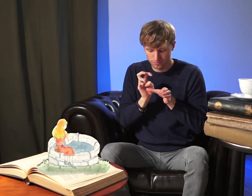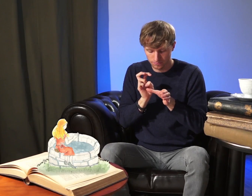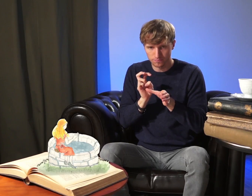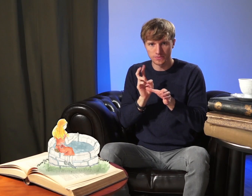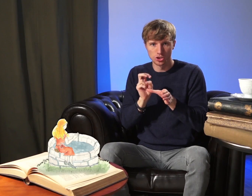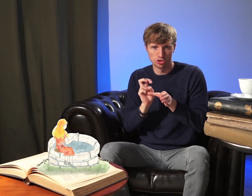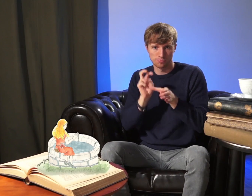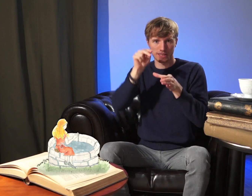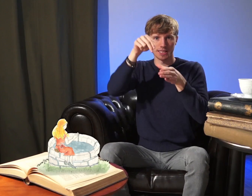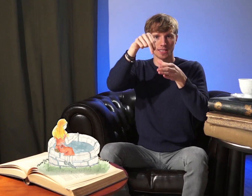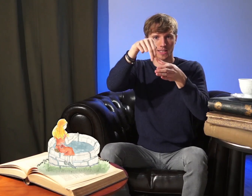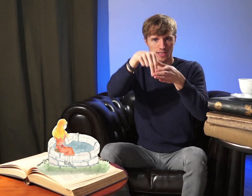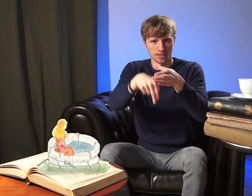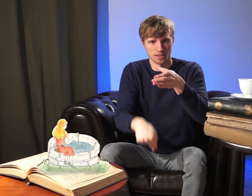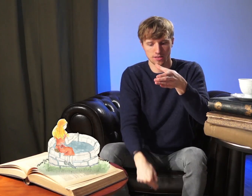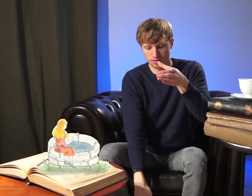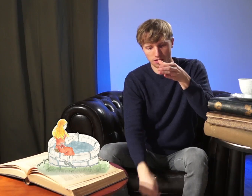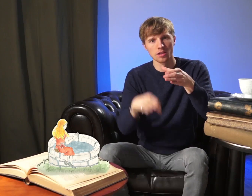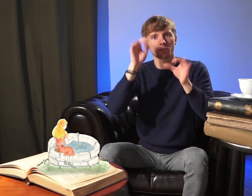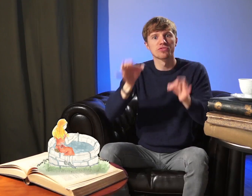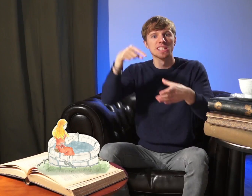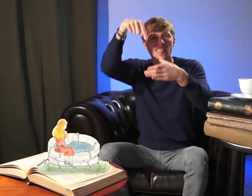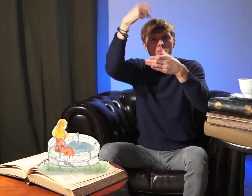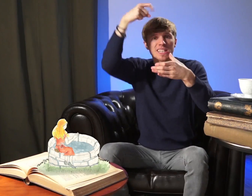hoping to retrieve the shuttle.